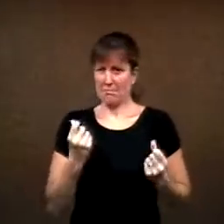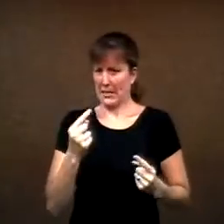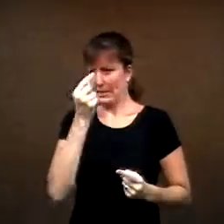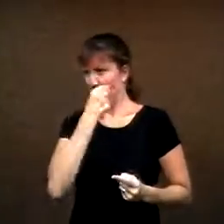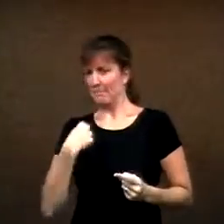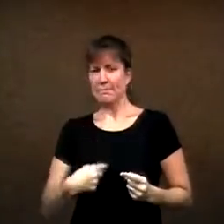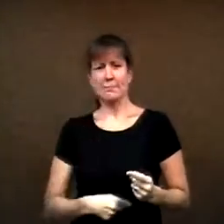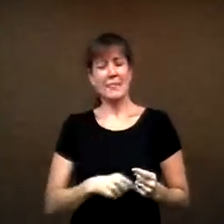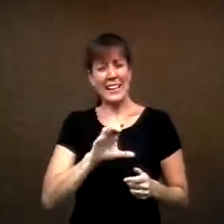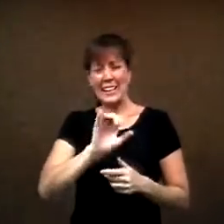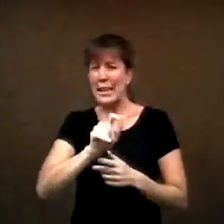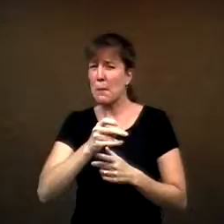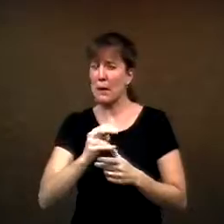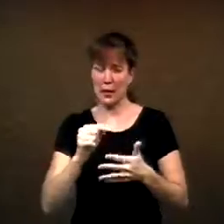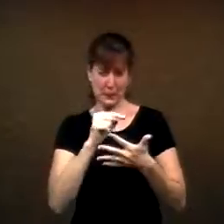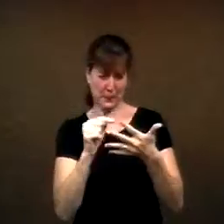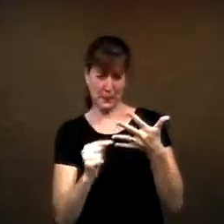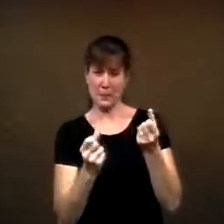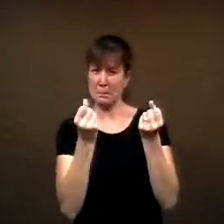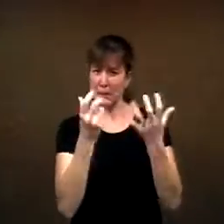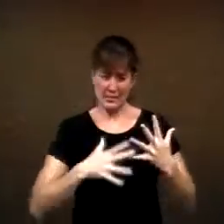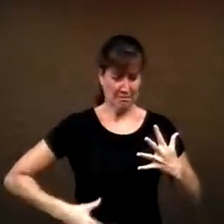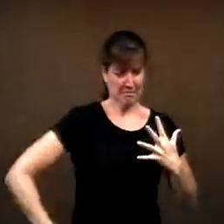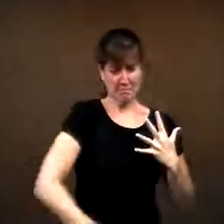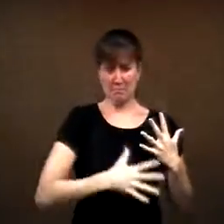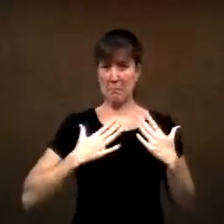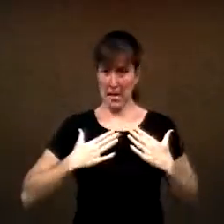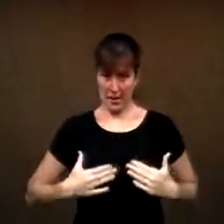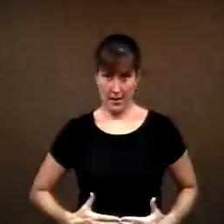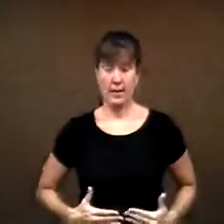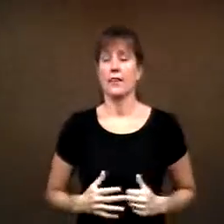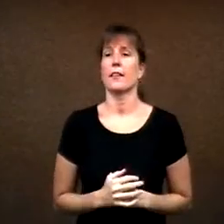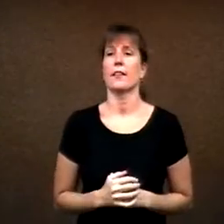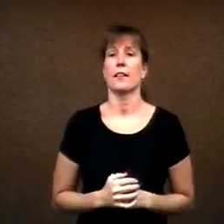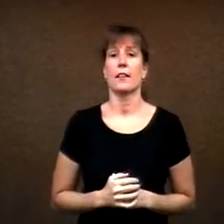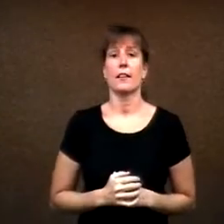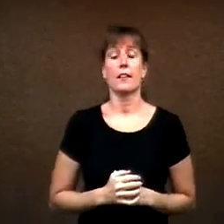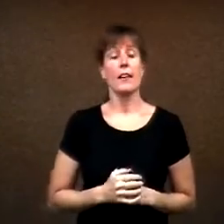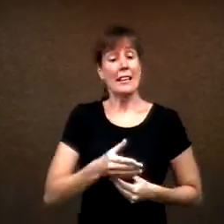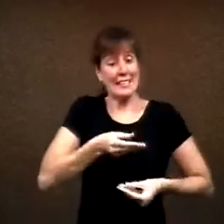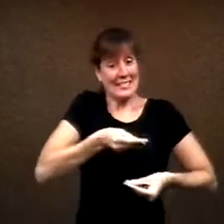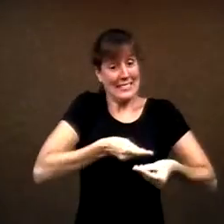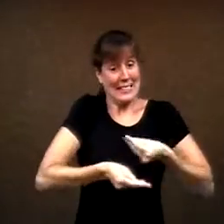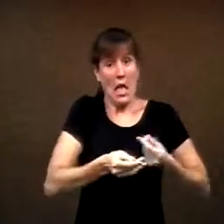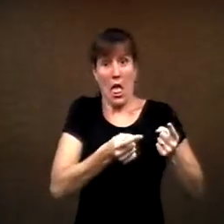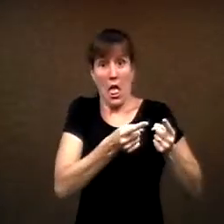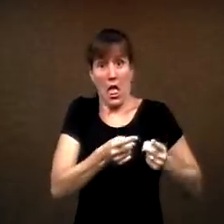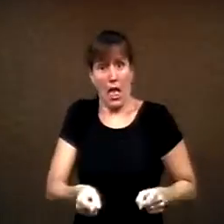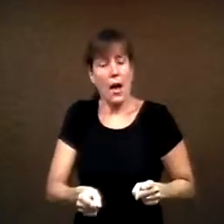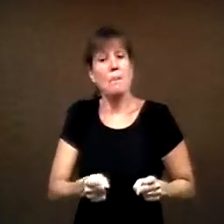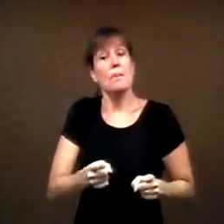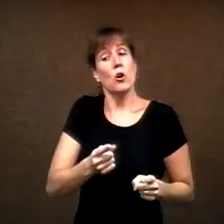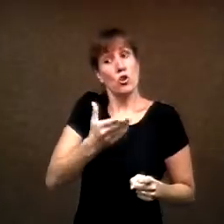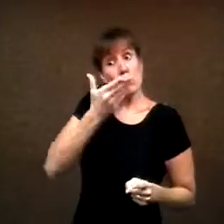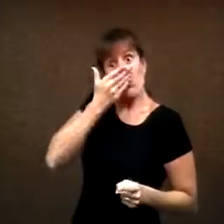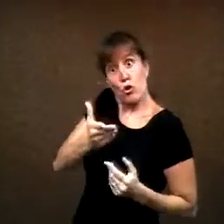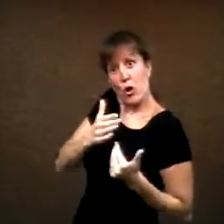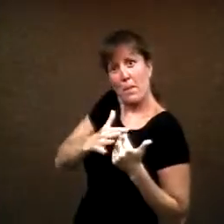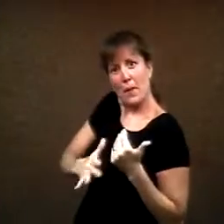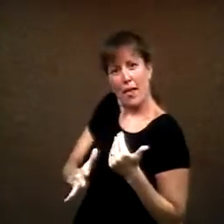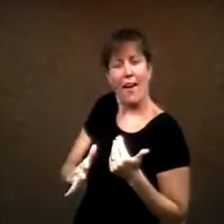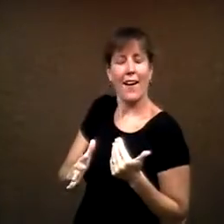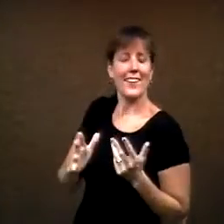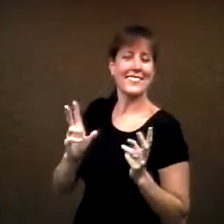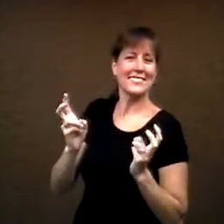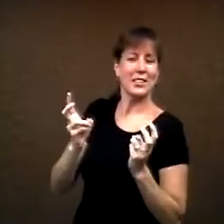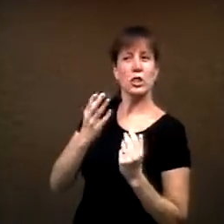After exchange occurs, usually, the 'good' things in blood, and I, use that term ... loosely, the